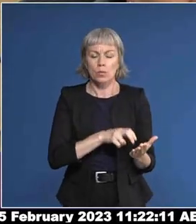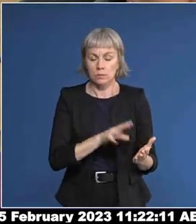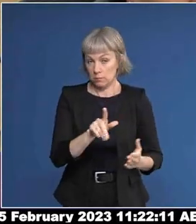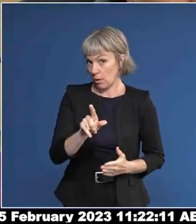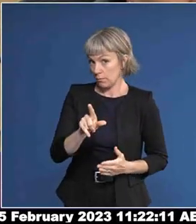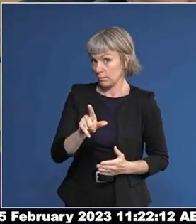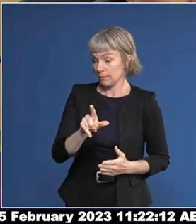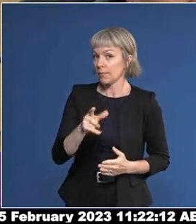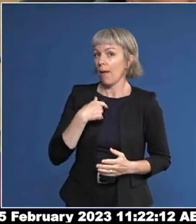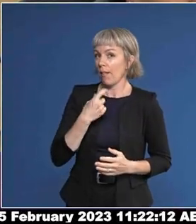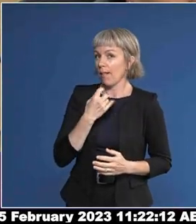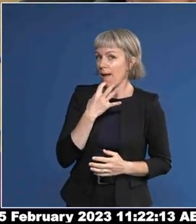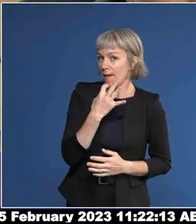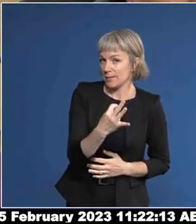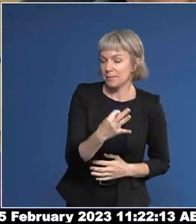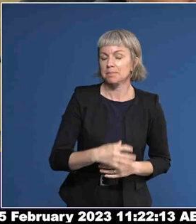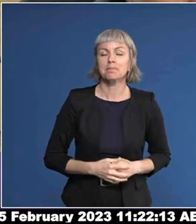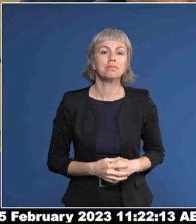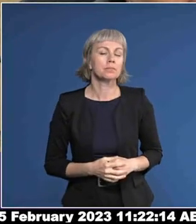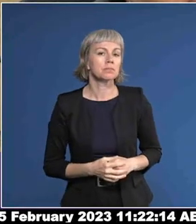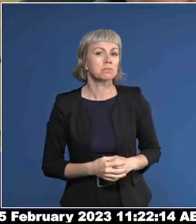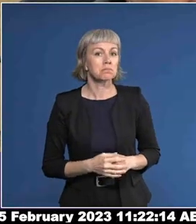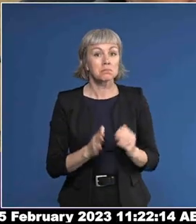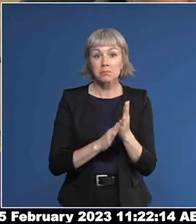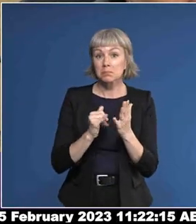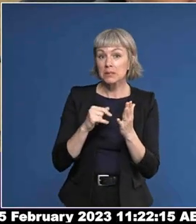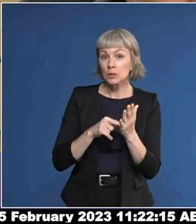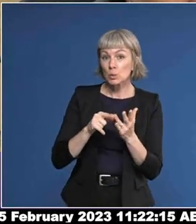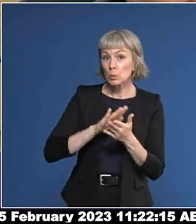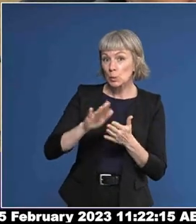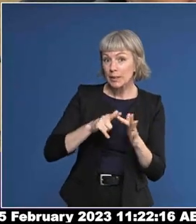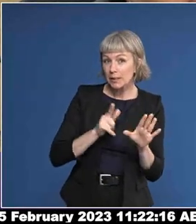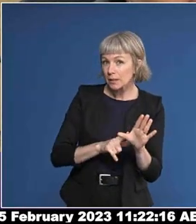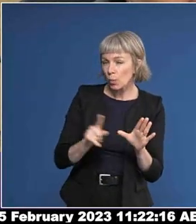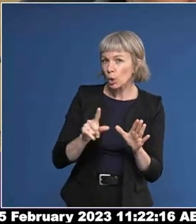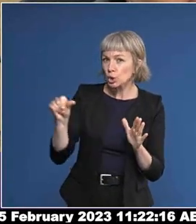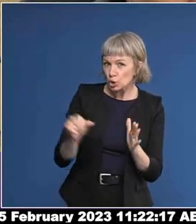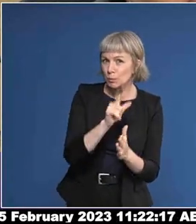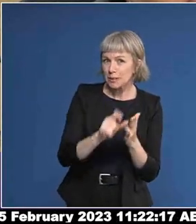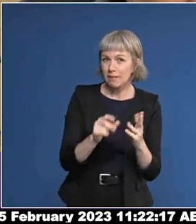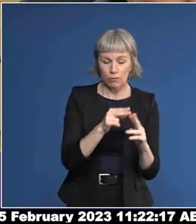What needs to be done, Ms Toohey, in relation to record-keeping in light of these findings from the NDIS Commissioner?